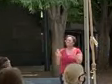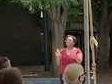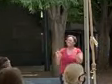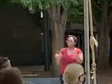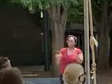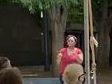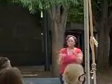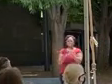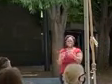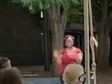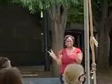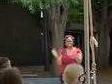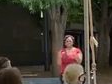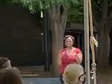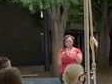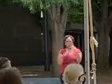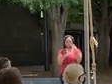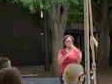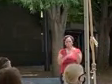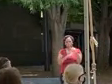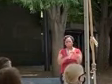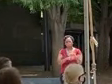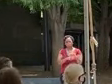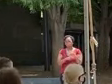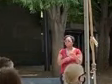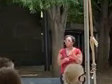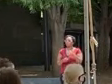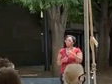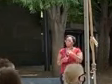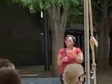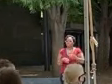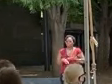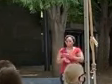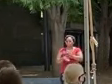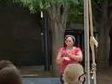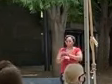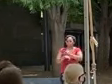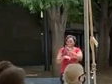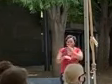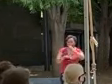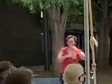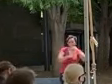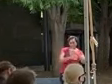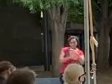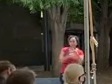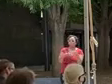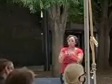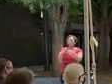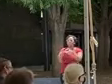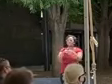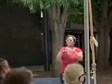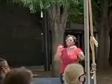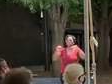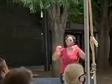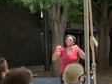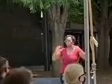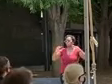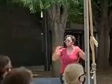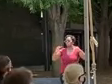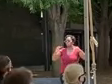We recently upgraded all pole lighting and much of the accent lighting to high-efficiency and more reliable LED lights.